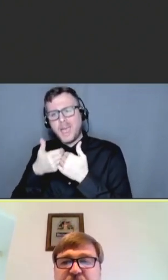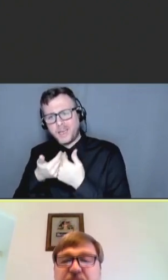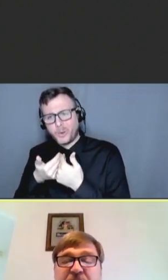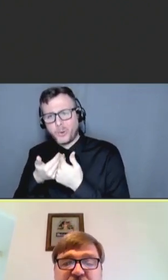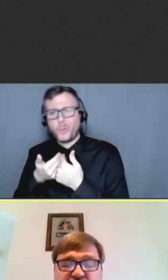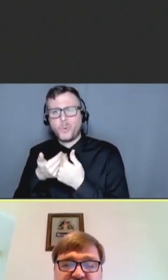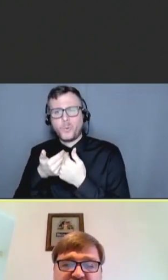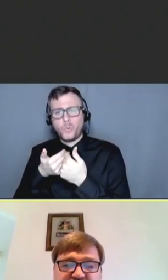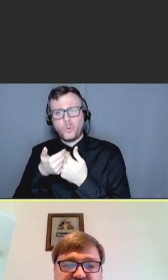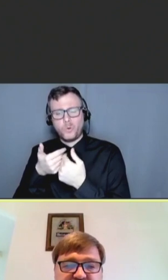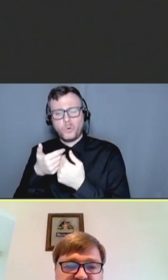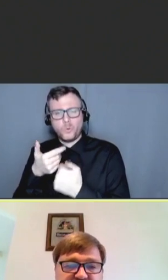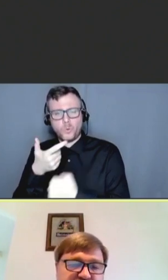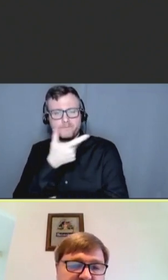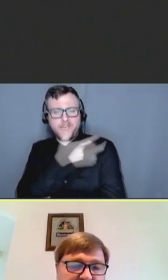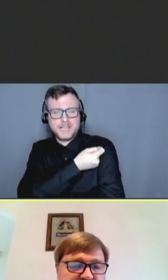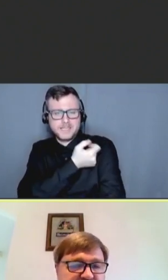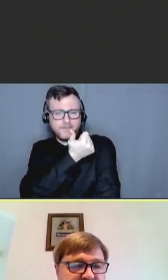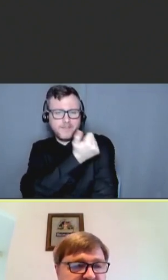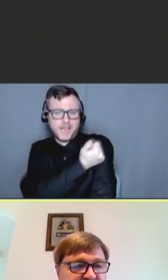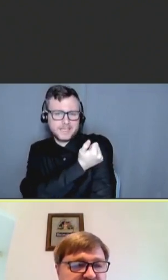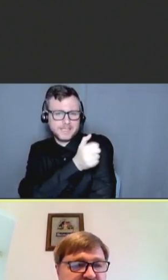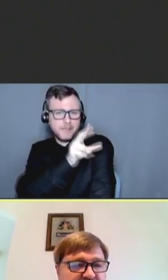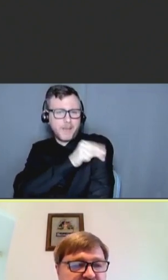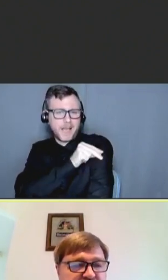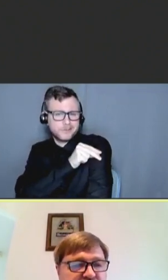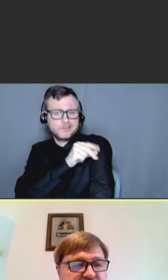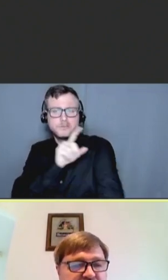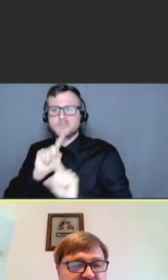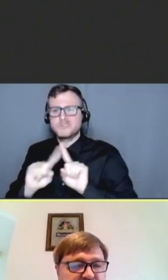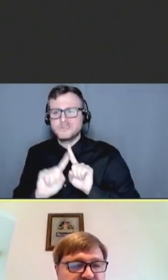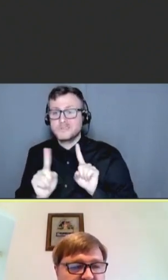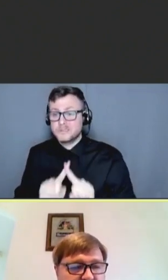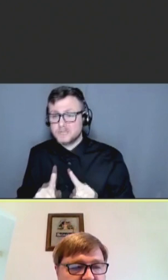administering vaccines, such as patches and things like that. Should that be included in the report?